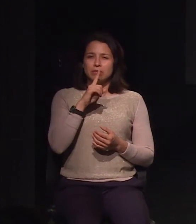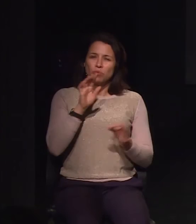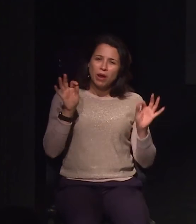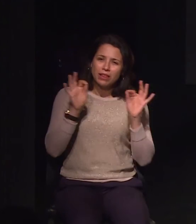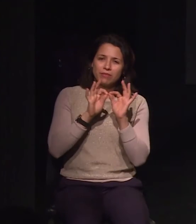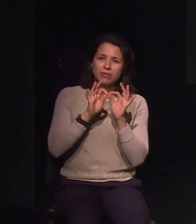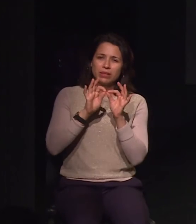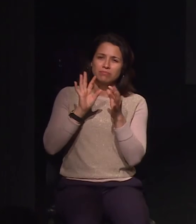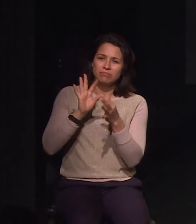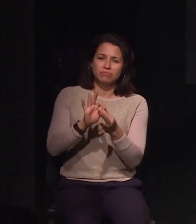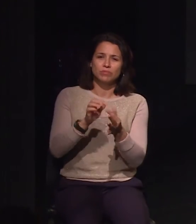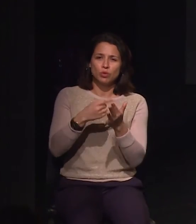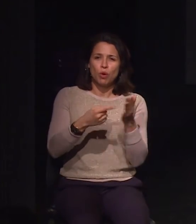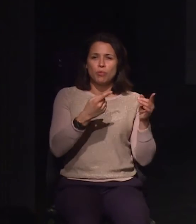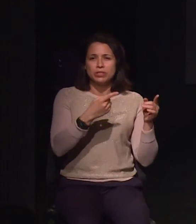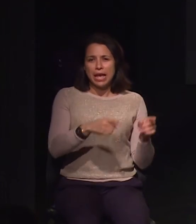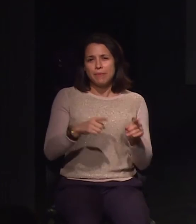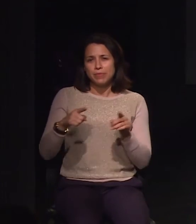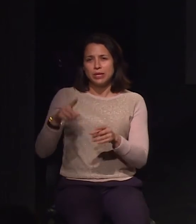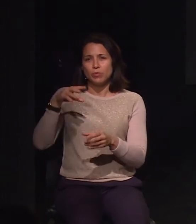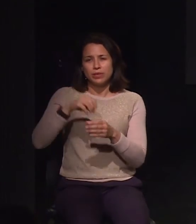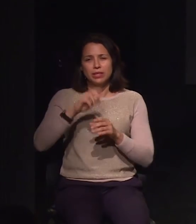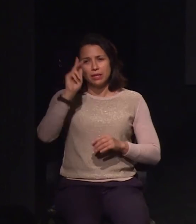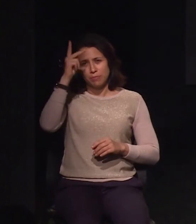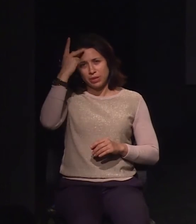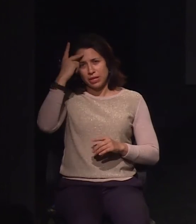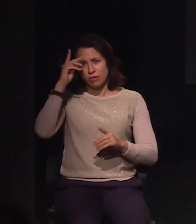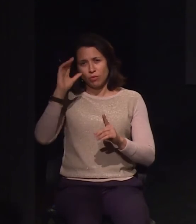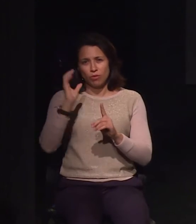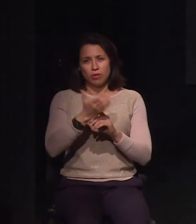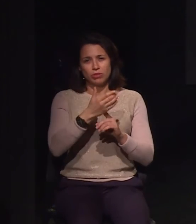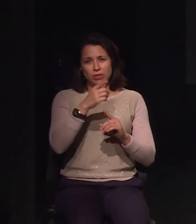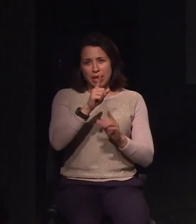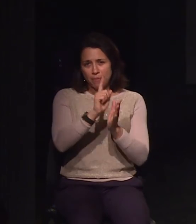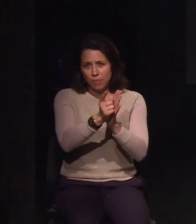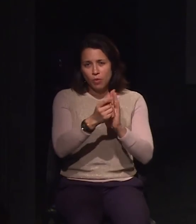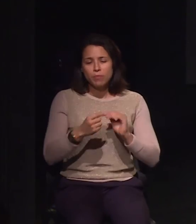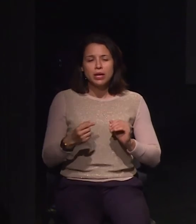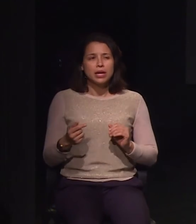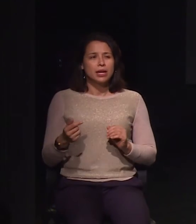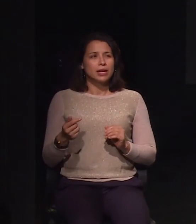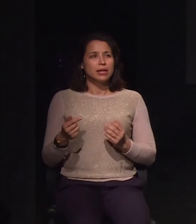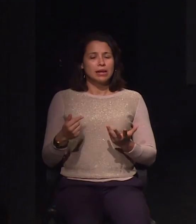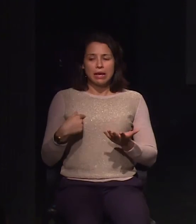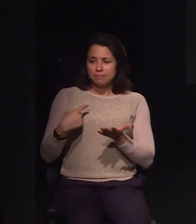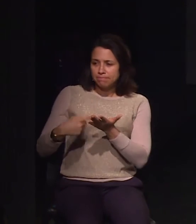of Police in Detroit because I wanted that extension of community support, and I wanted their thoughts.